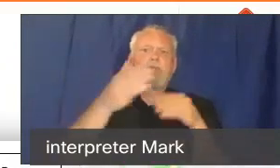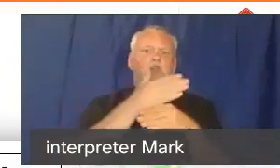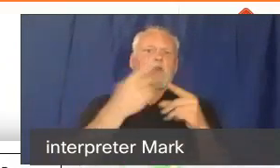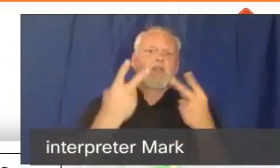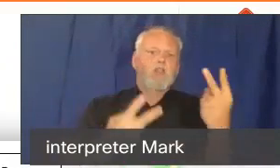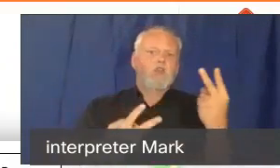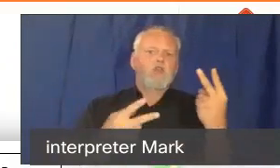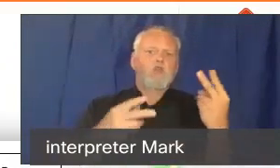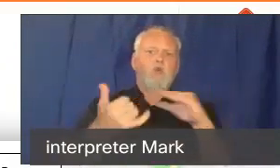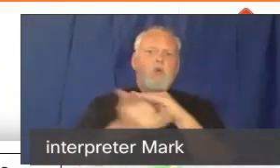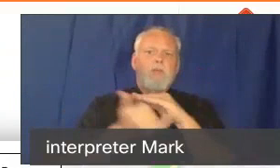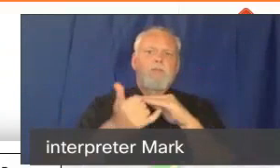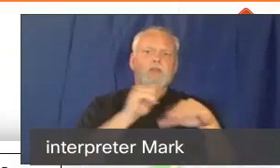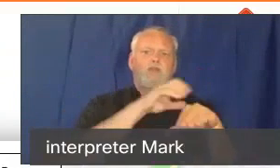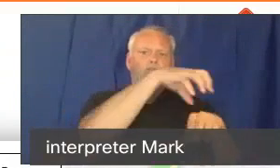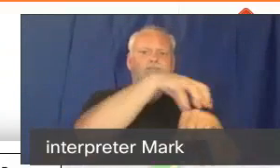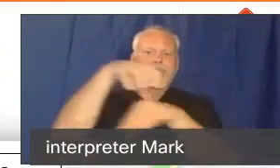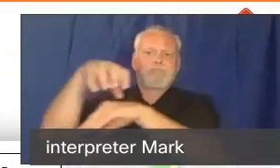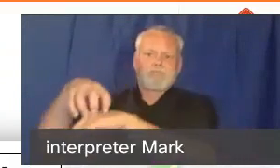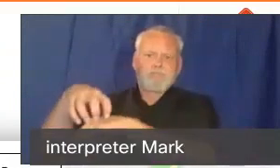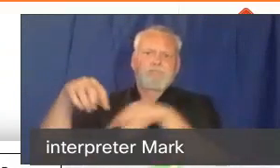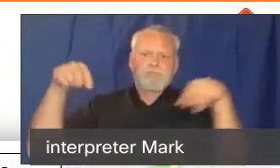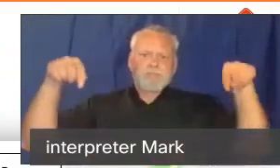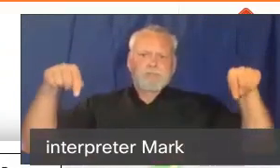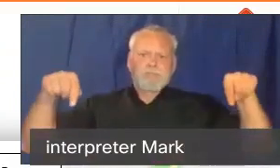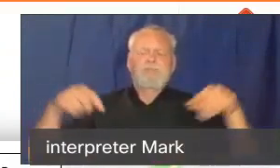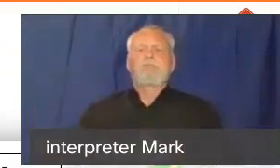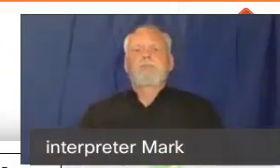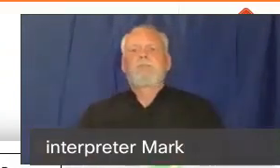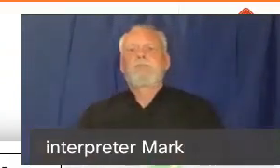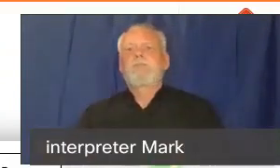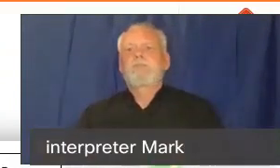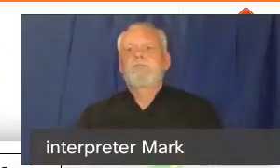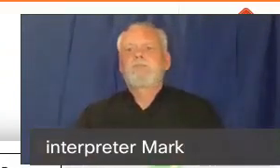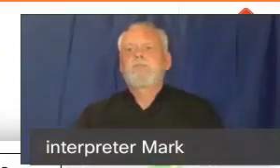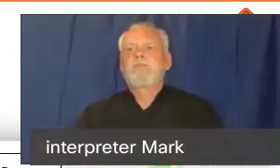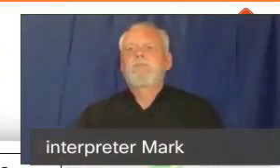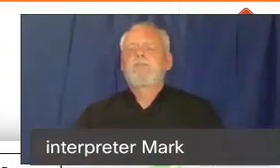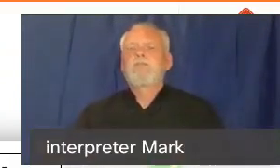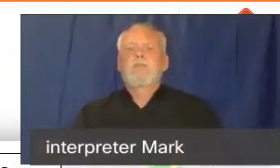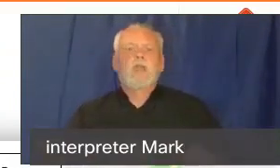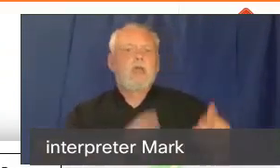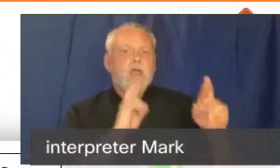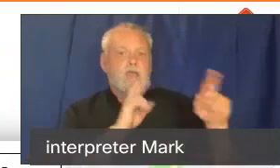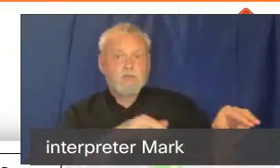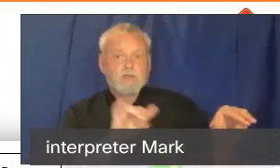Which is a forgotten to decoma. Yeah. And I can respond to that as well.